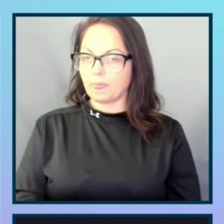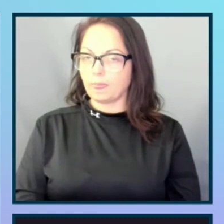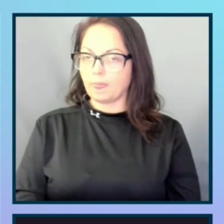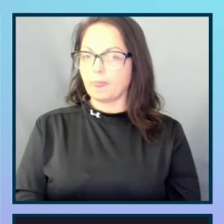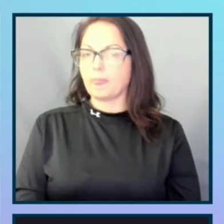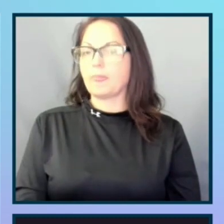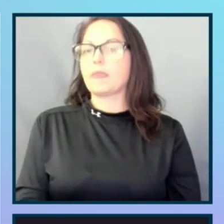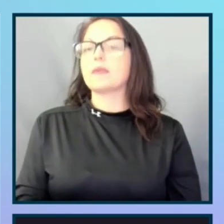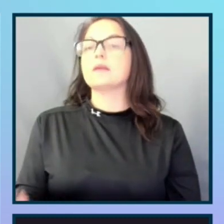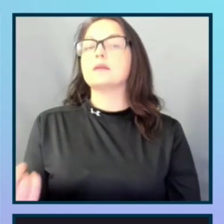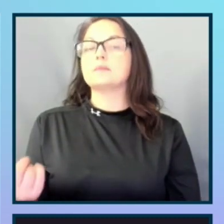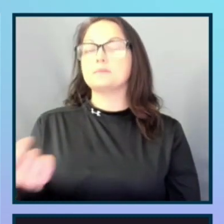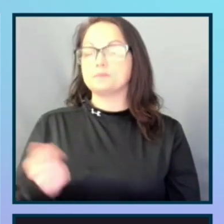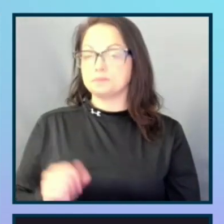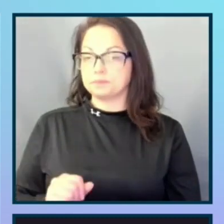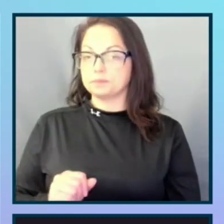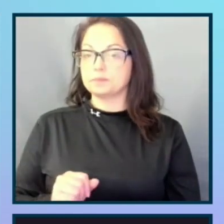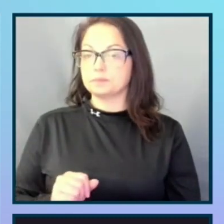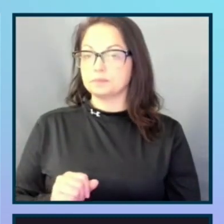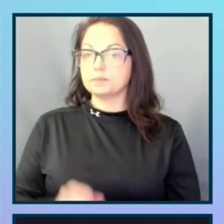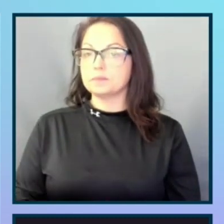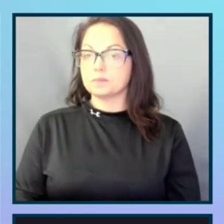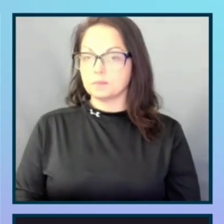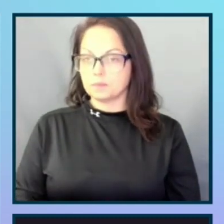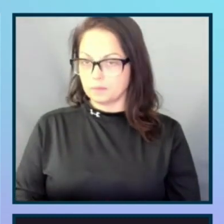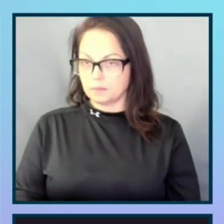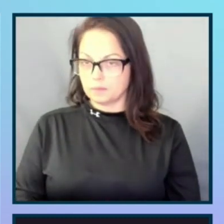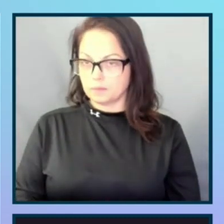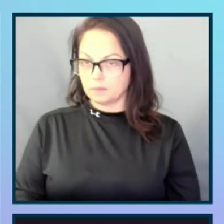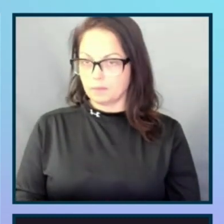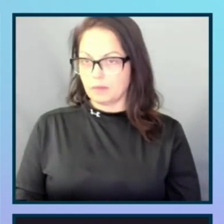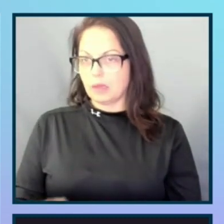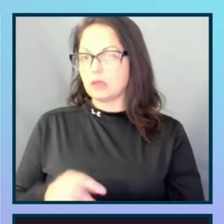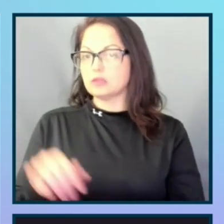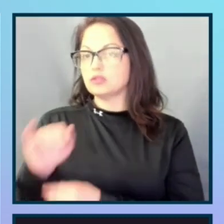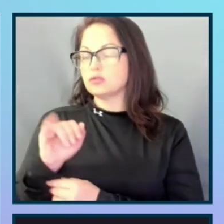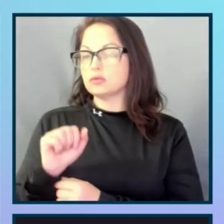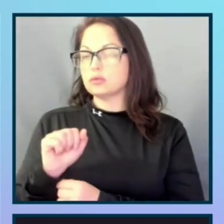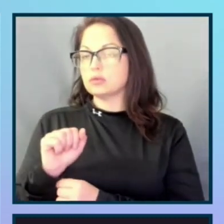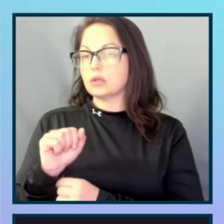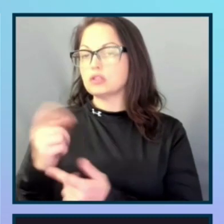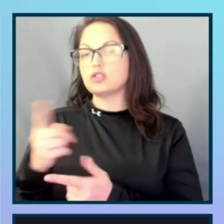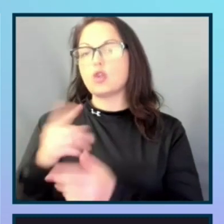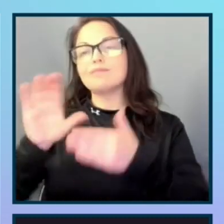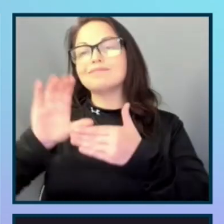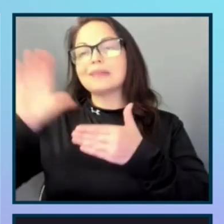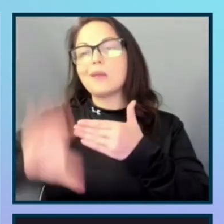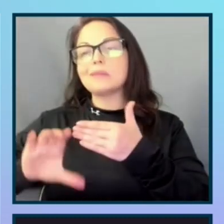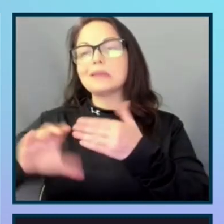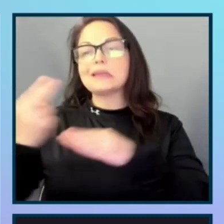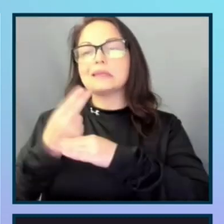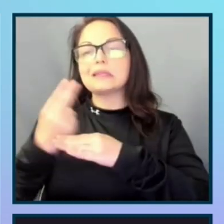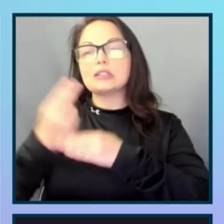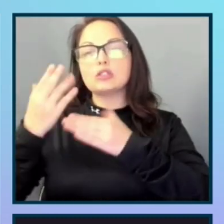They are a pronounced idea of a complete user set, because the data we look at tells us